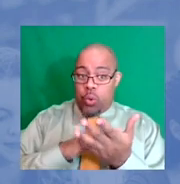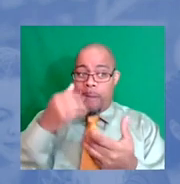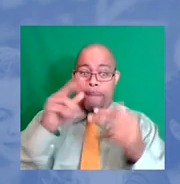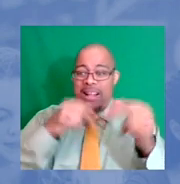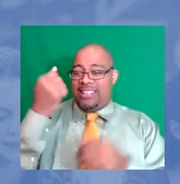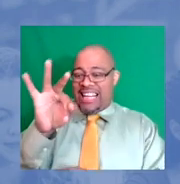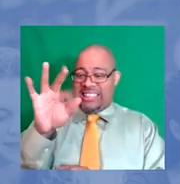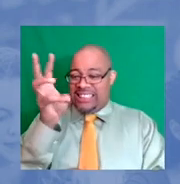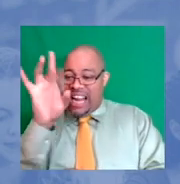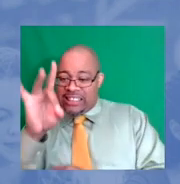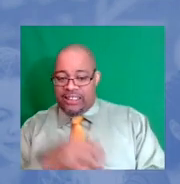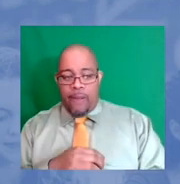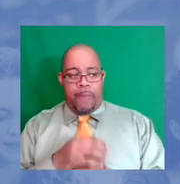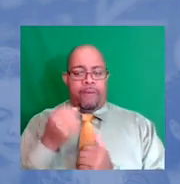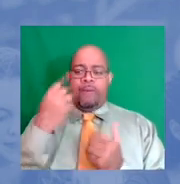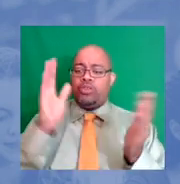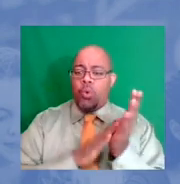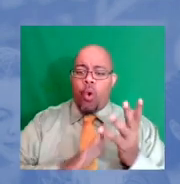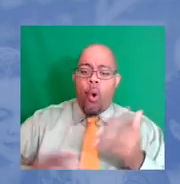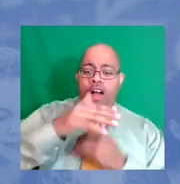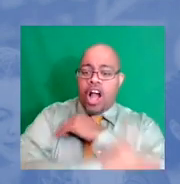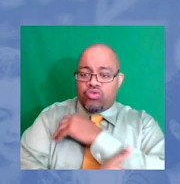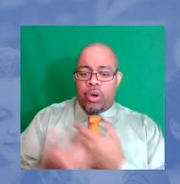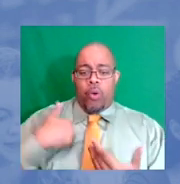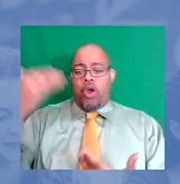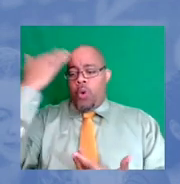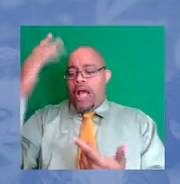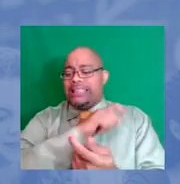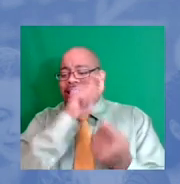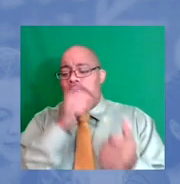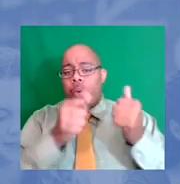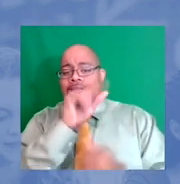MANY SCHOOLS ACROSS THE COUNTRY WE KNOW EXACTLY WHICH ZIP CODES PARTICULARLY HAVE NOT CHANGED